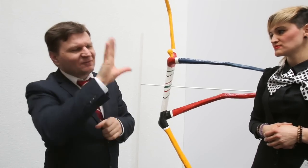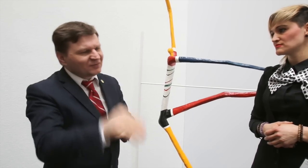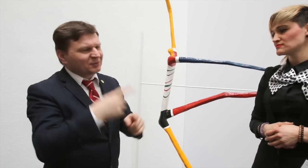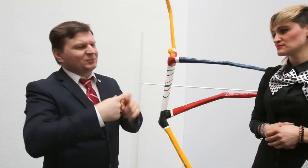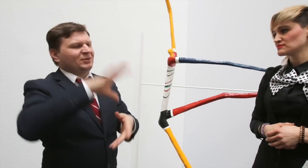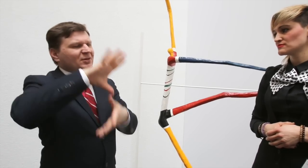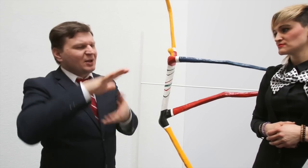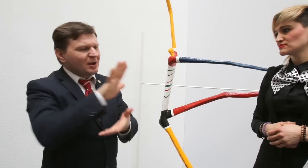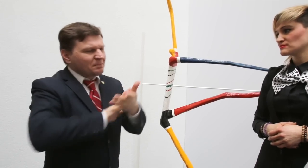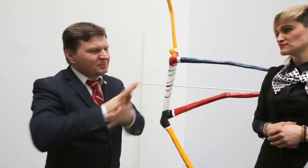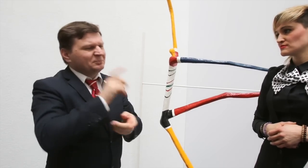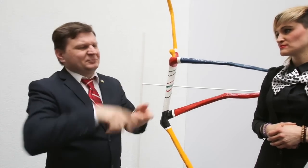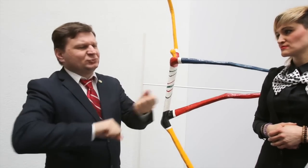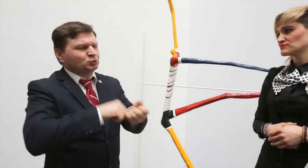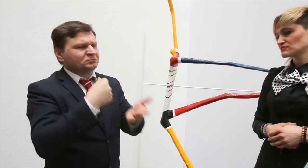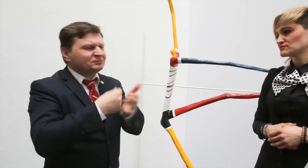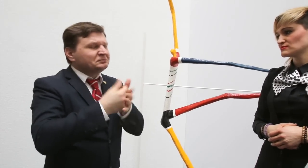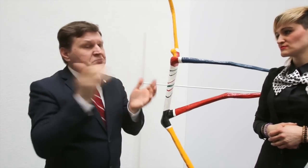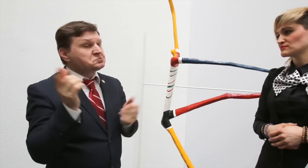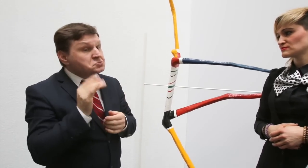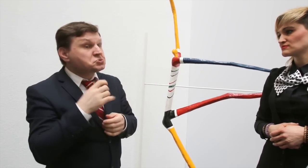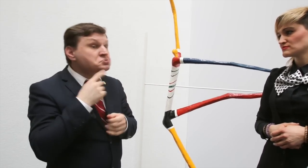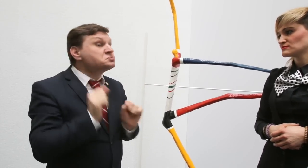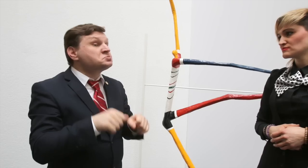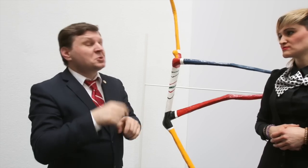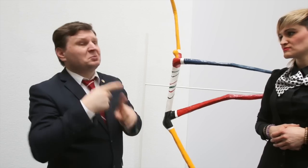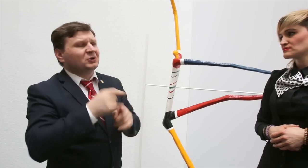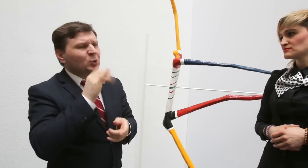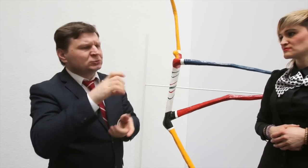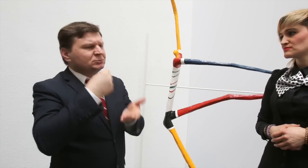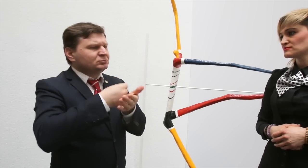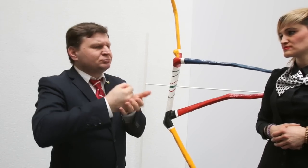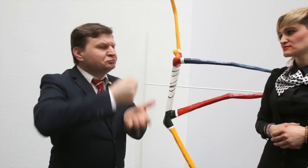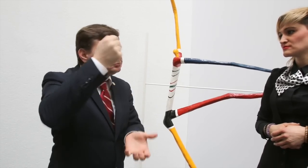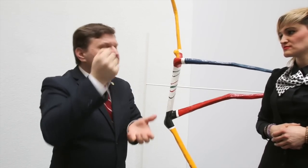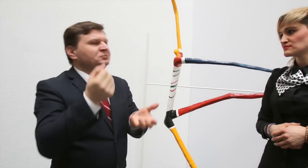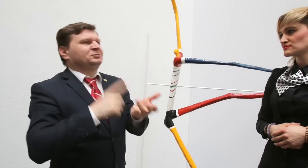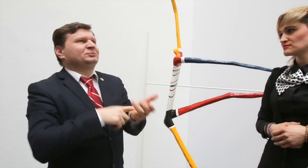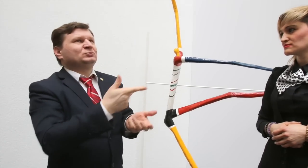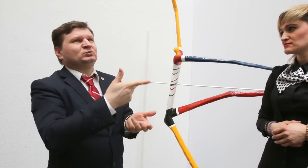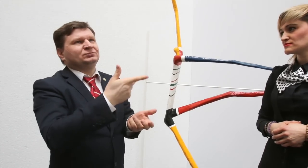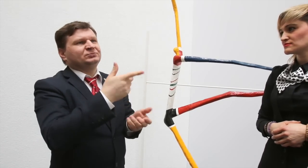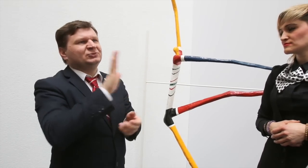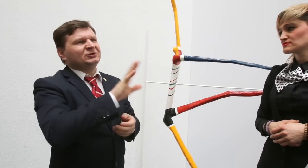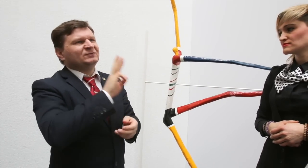countries, such as Africa and Latin America, and Bach agreed and said it was possible. Rukhledev requested that ICSD be part of the